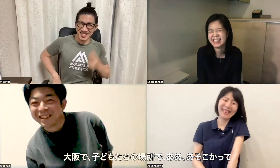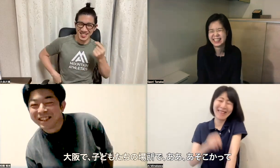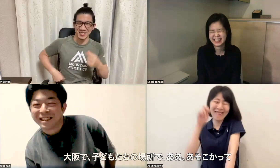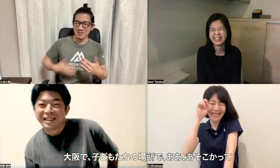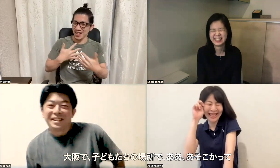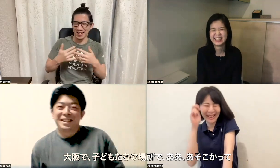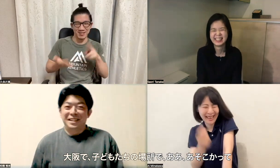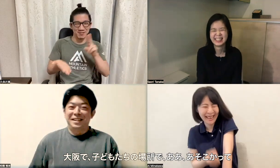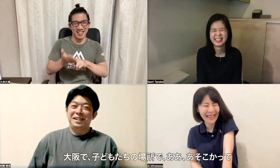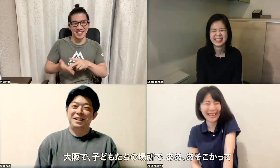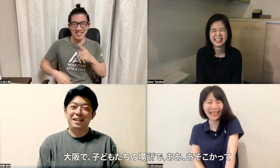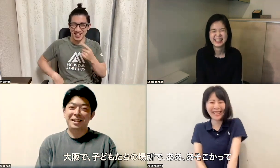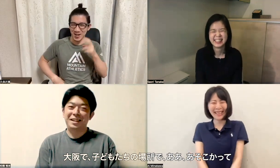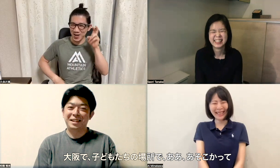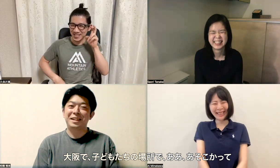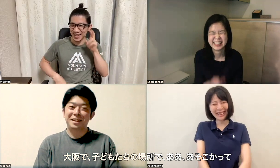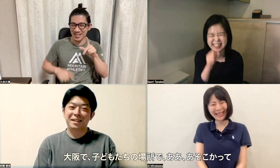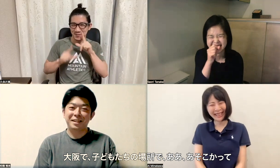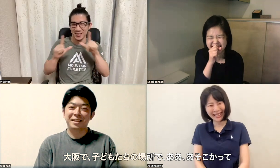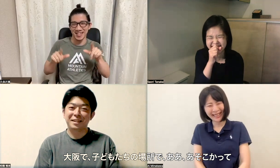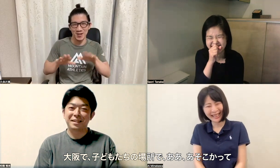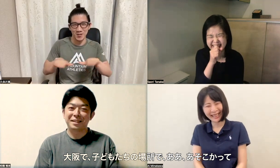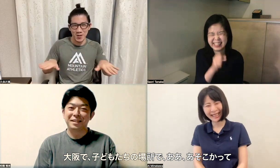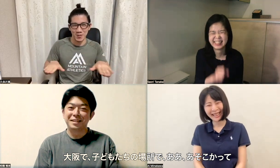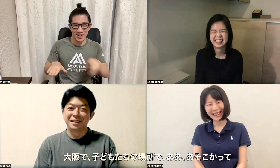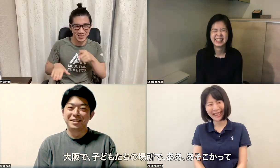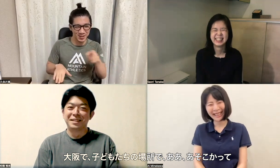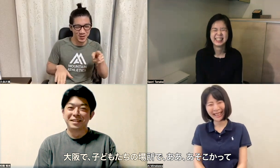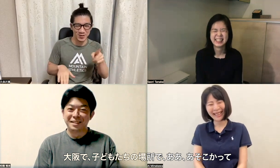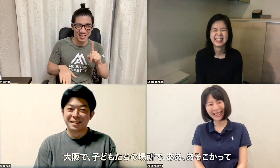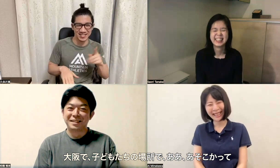People are like “In Osaka, the place for kids, oh I see...”